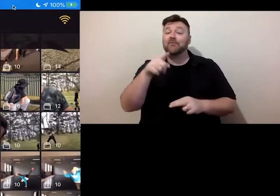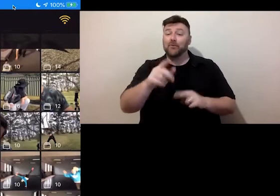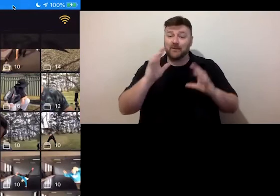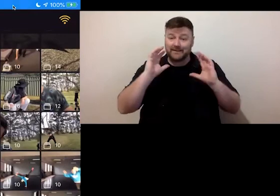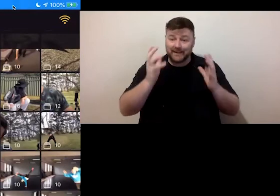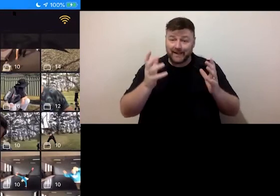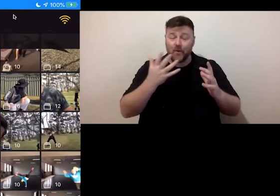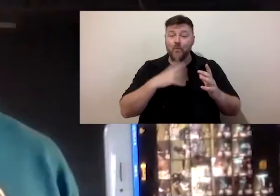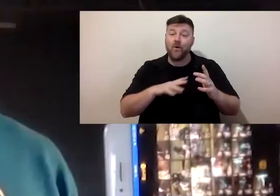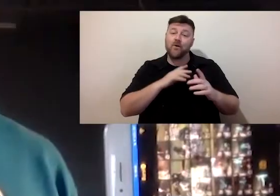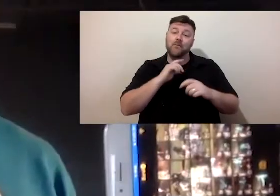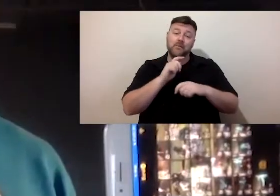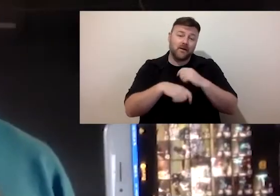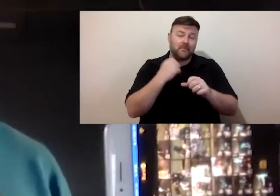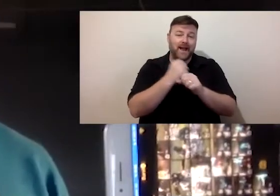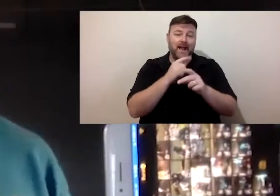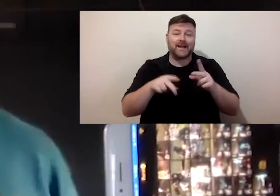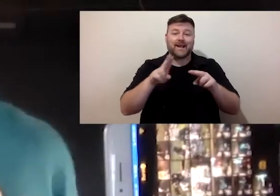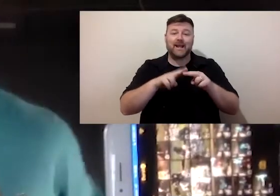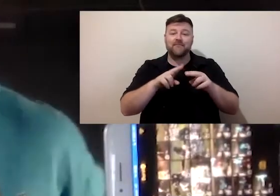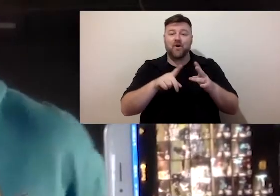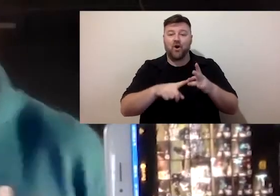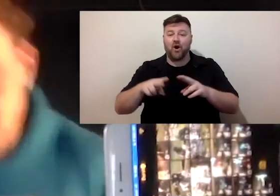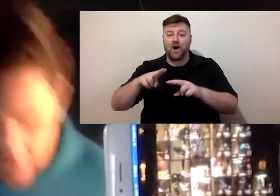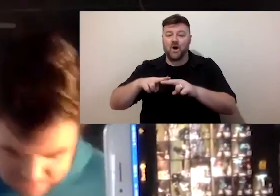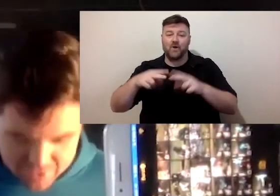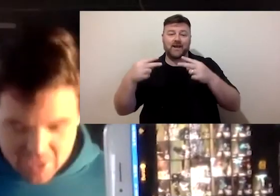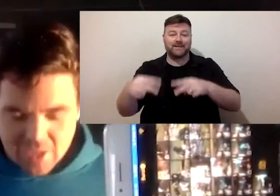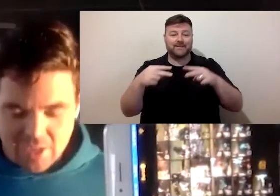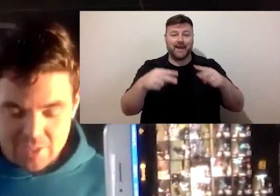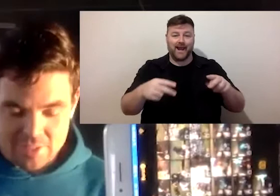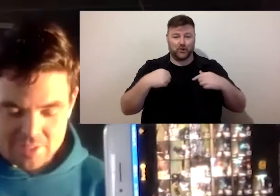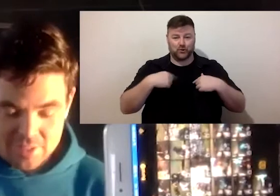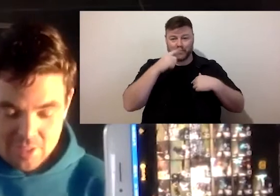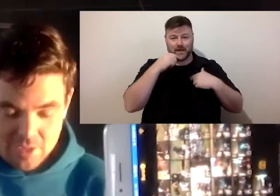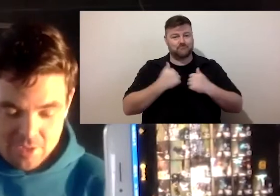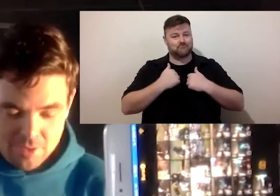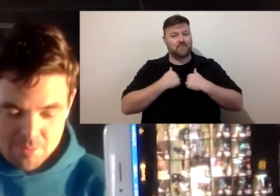member, what you'll see each day when you receive the GIF is the